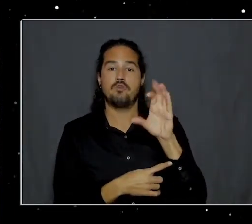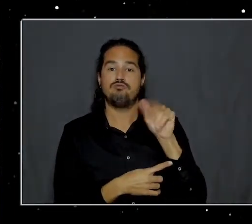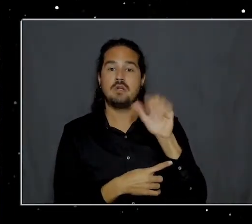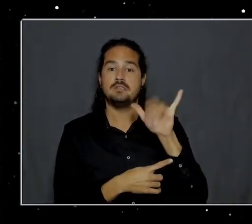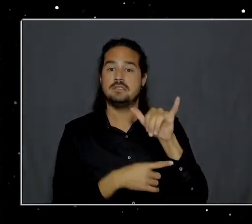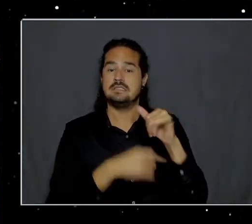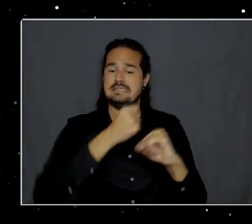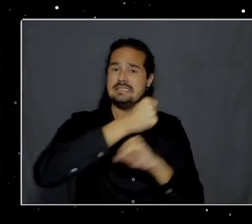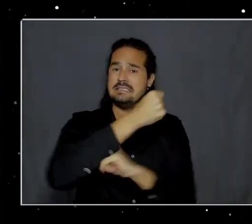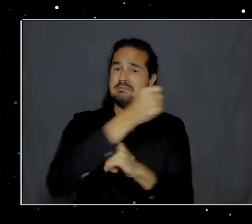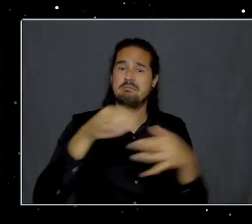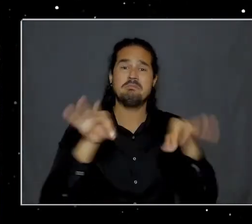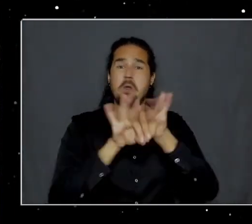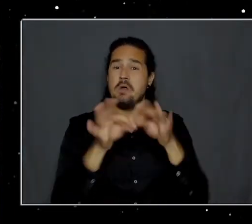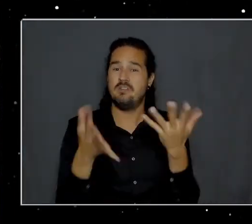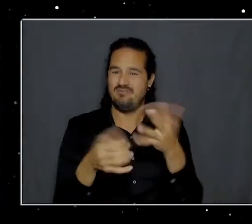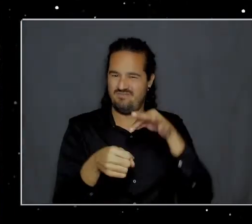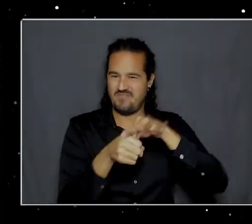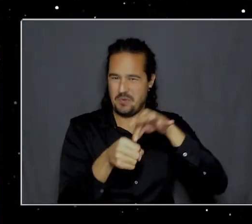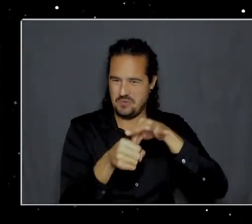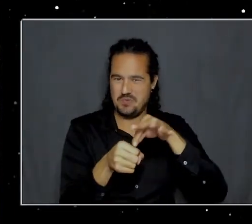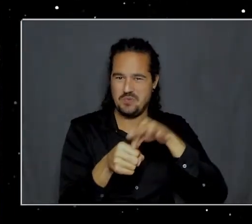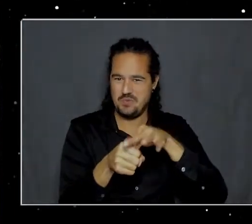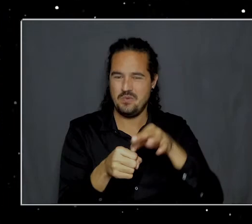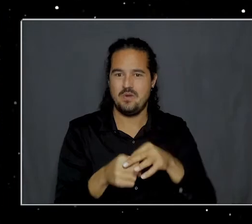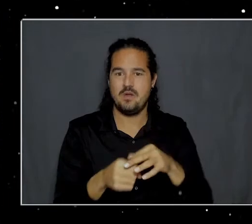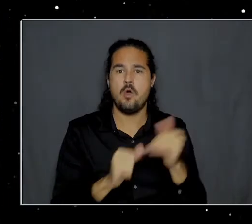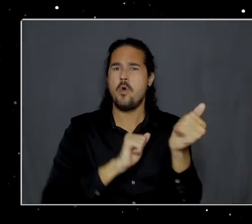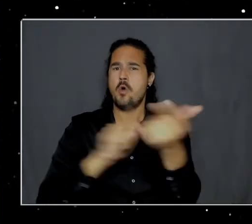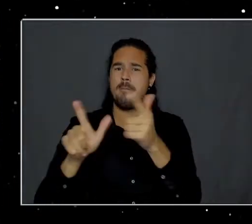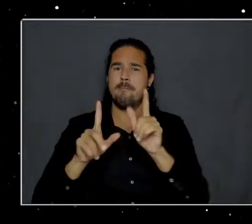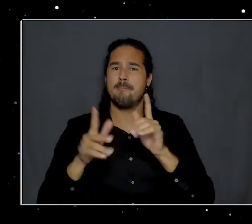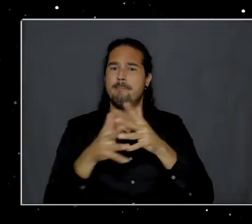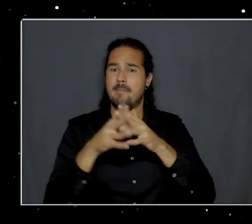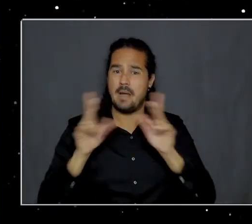IS THE SMALL PART; ITS THE SOCIAL INFRASTRUCTURE THAT'S REALLY BROKEN. THINK ABOUT ONE OF THE BEDROCKS